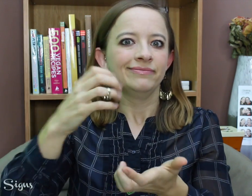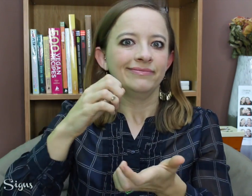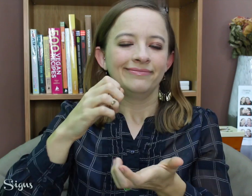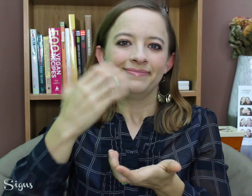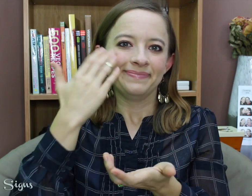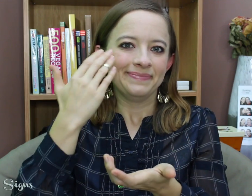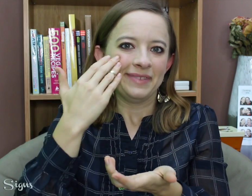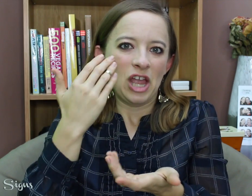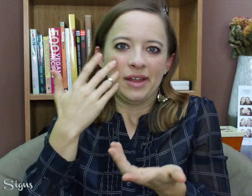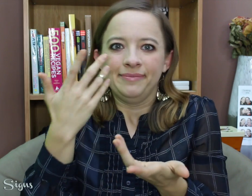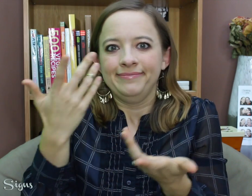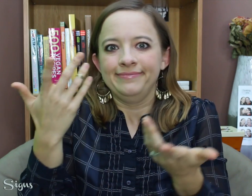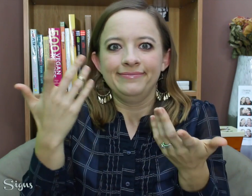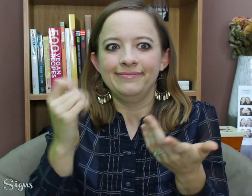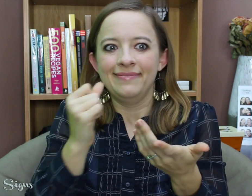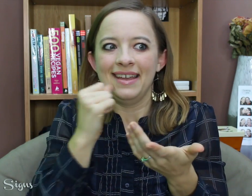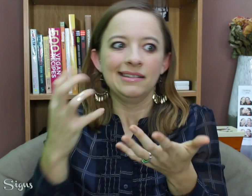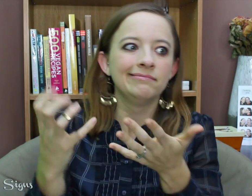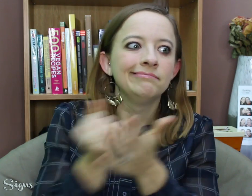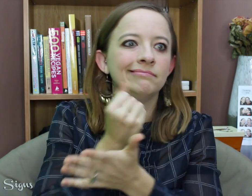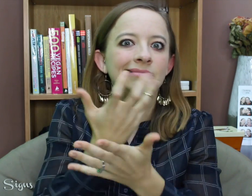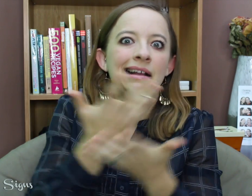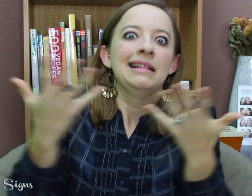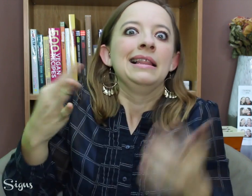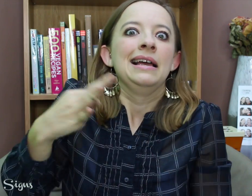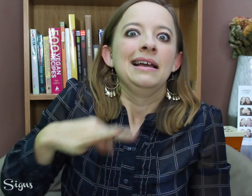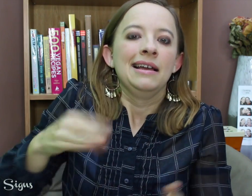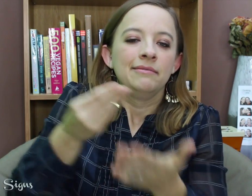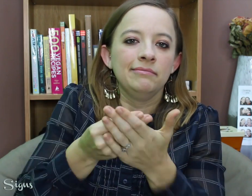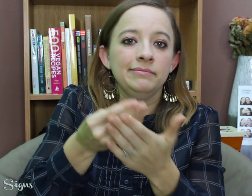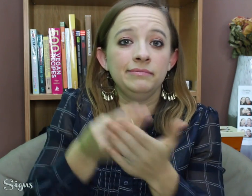You know typically you're not gonna become rich. You're not